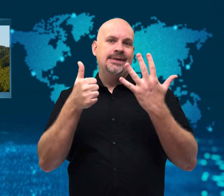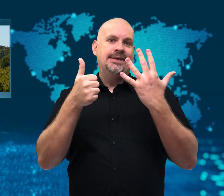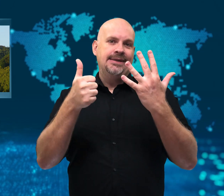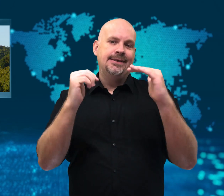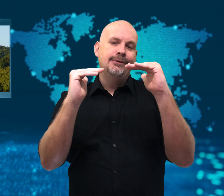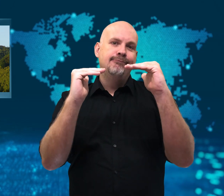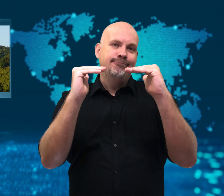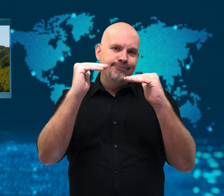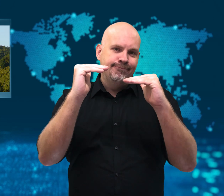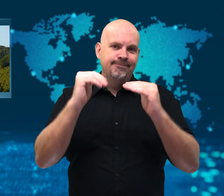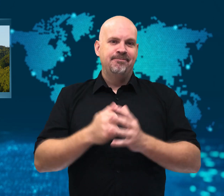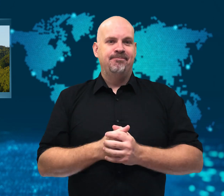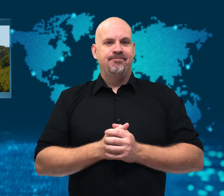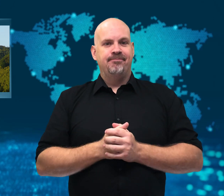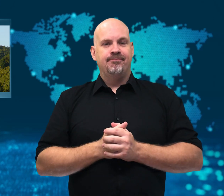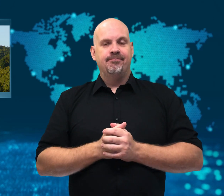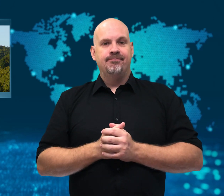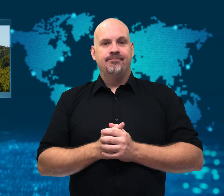After a recount,